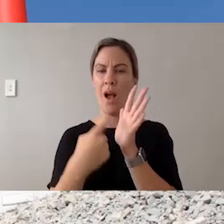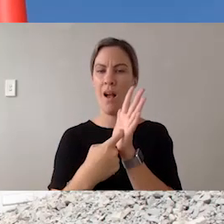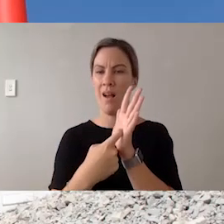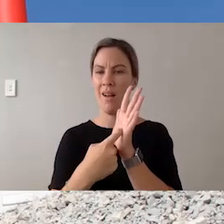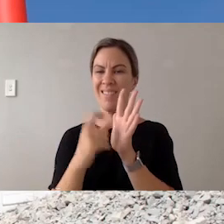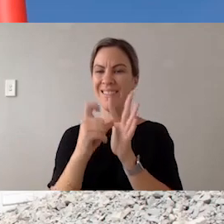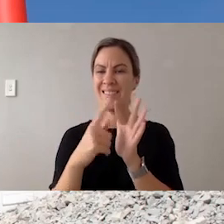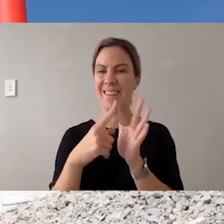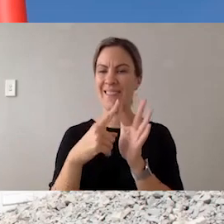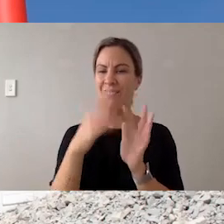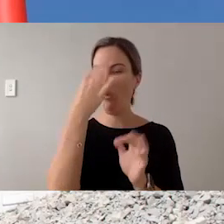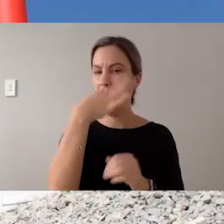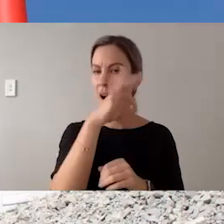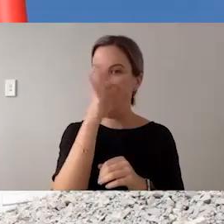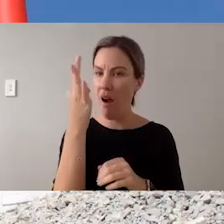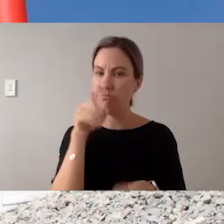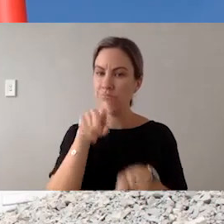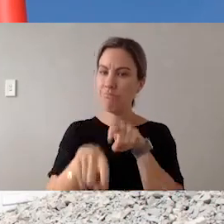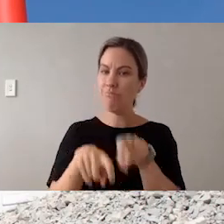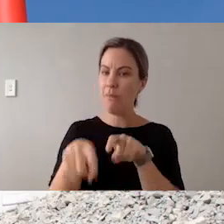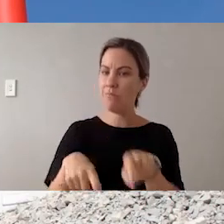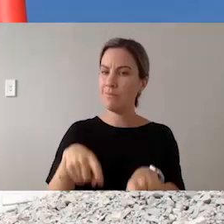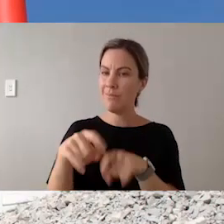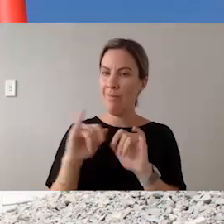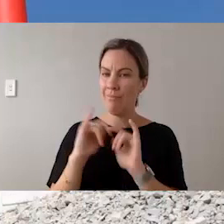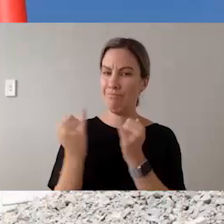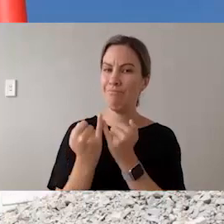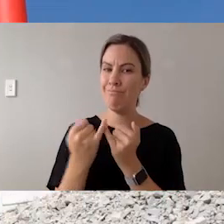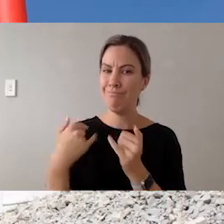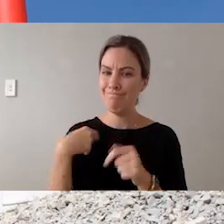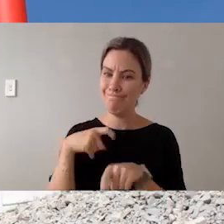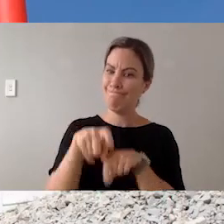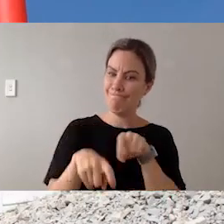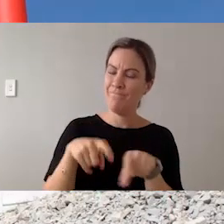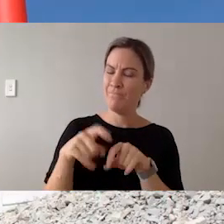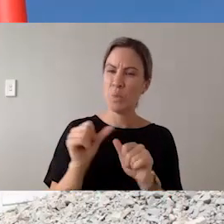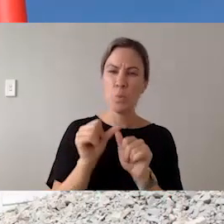day, it was the end, or the collection, culmination, of a great